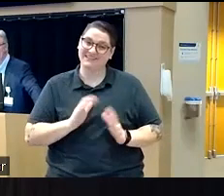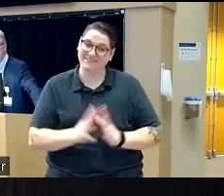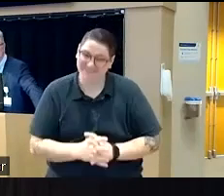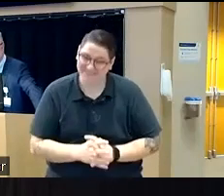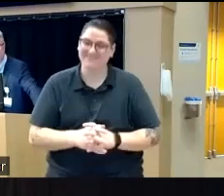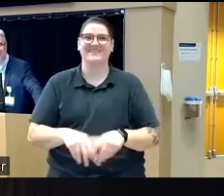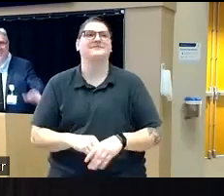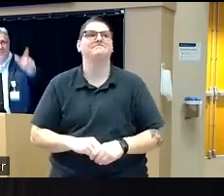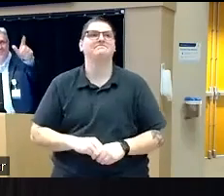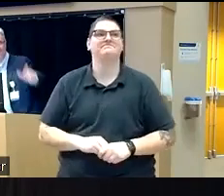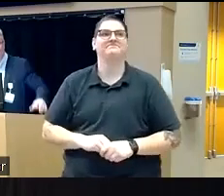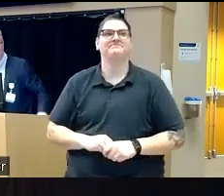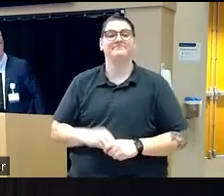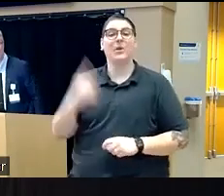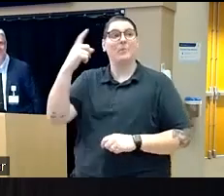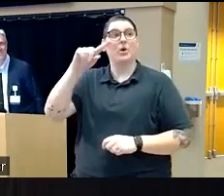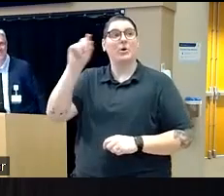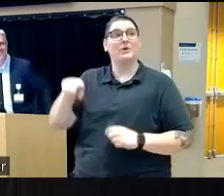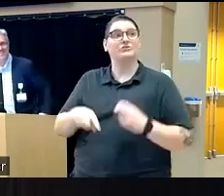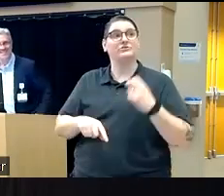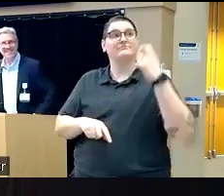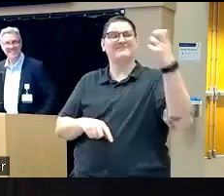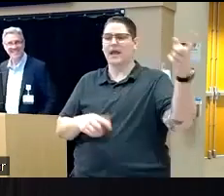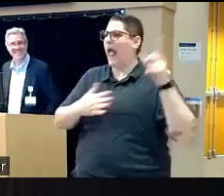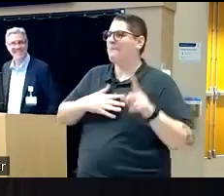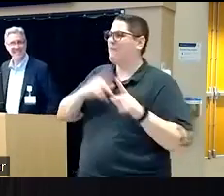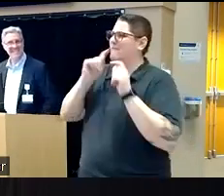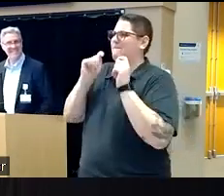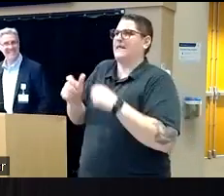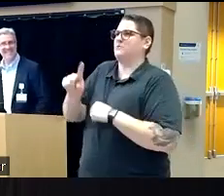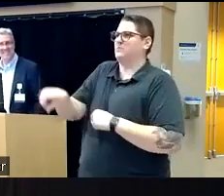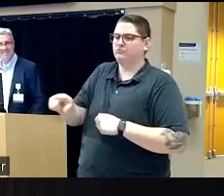I think we have time for one more my mine is super fast on the note of this eight hour